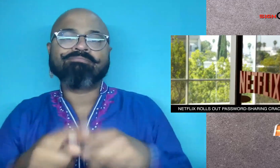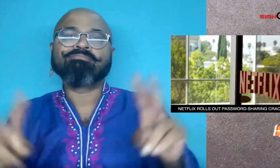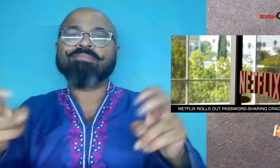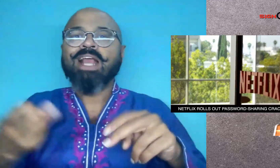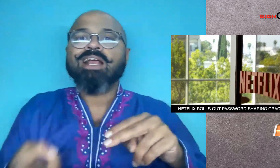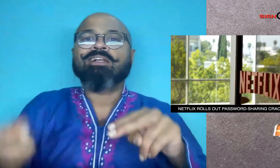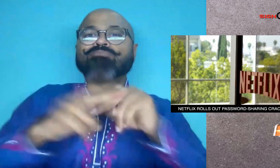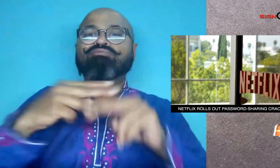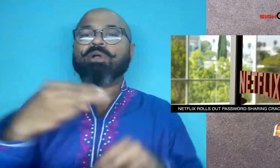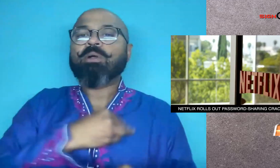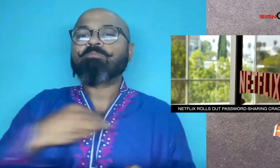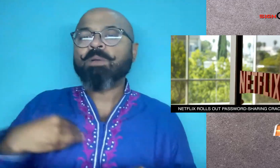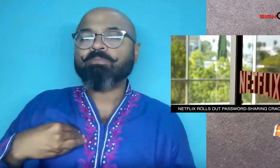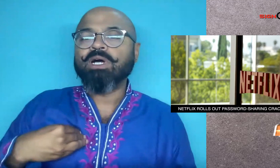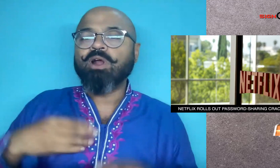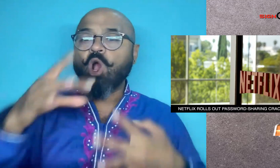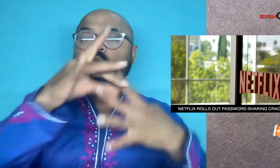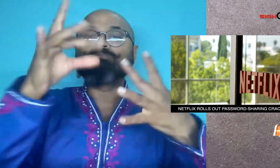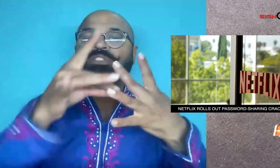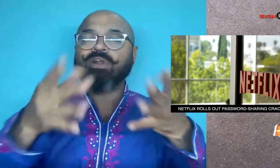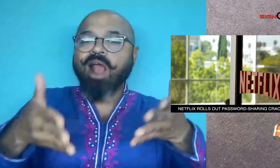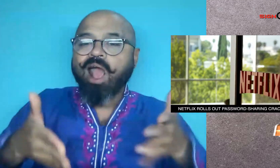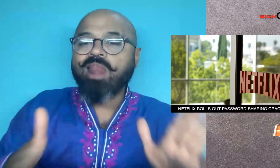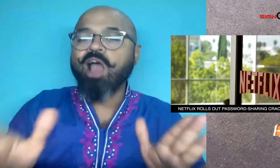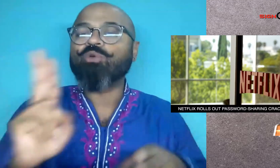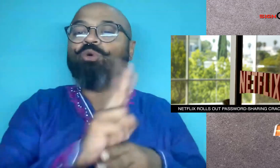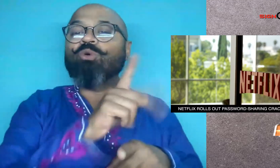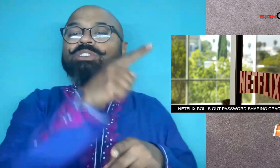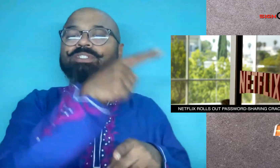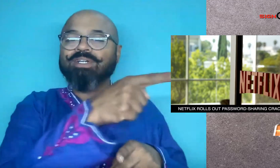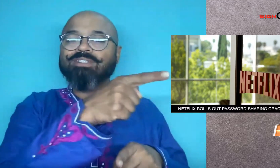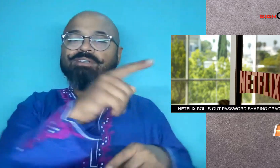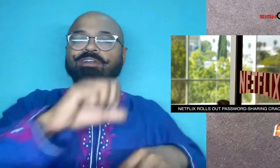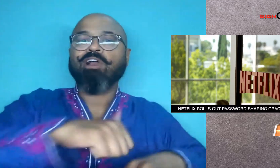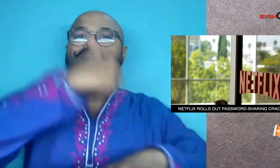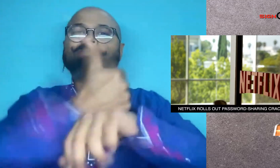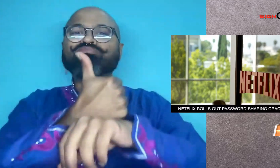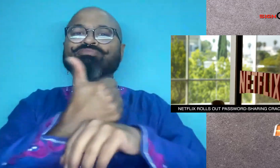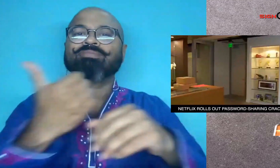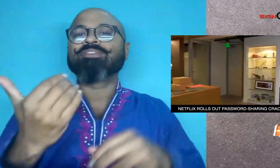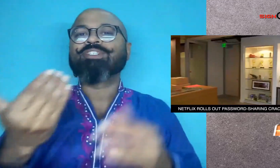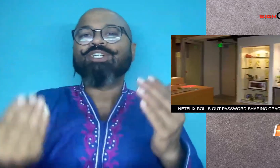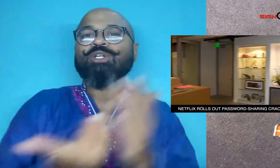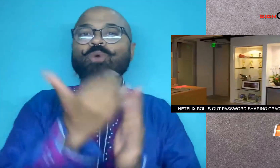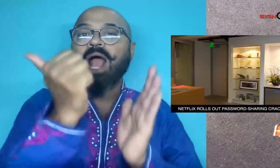want to continue to share their account with family and friends The "extra member" option